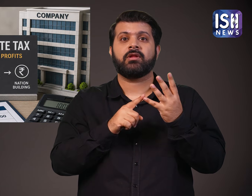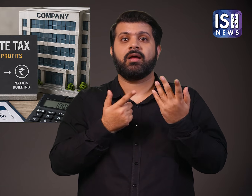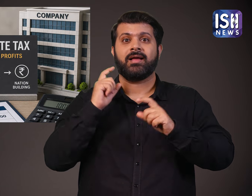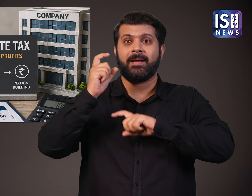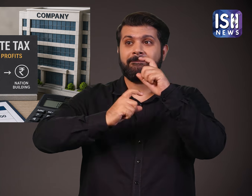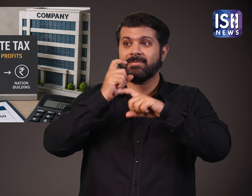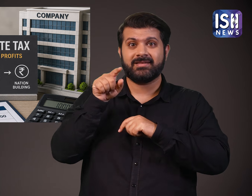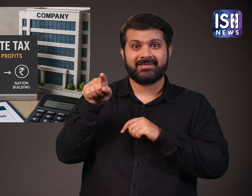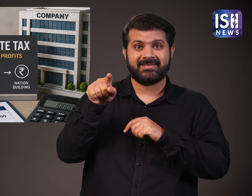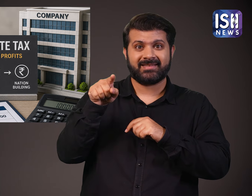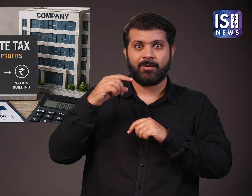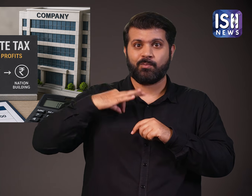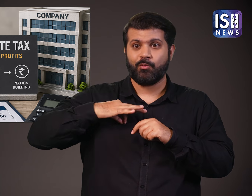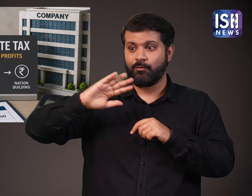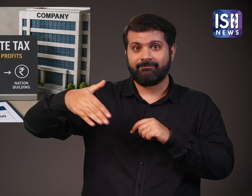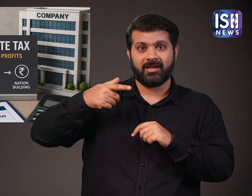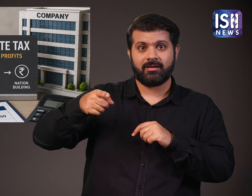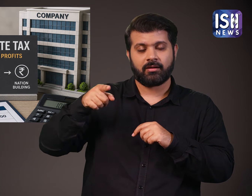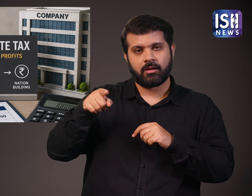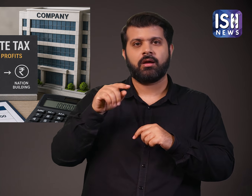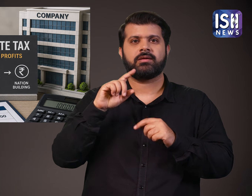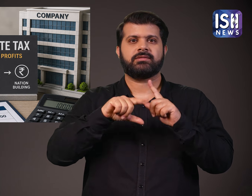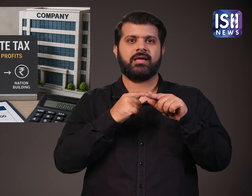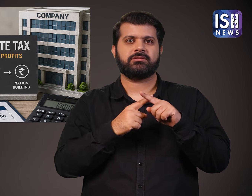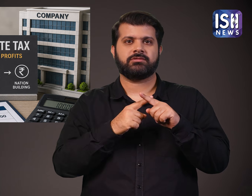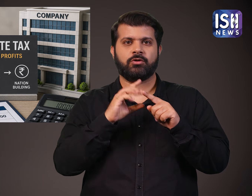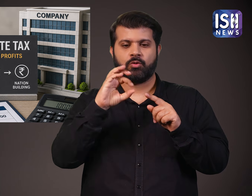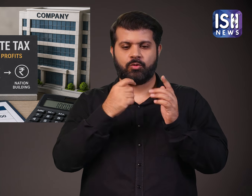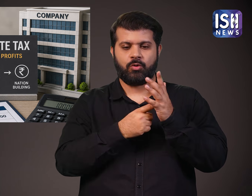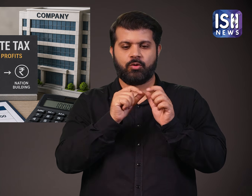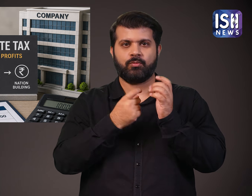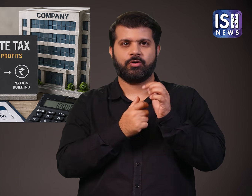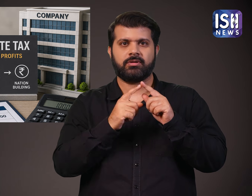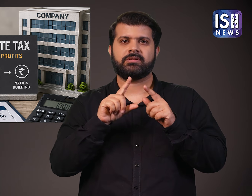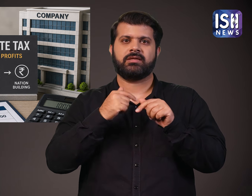4) Corporate Tax on company profits